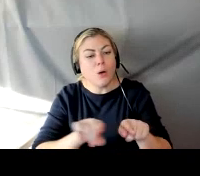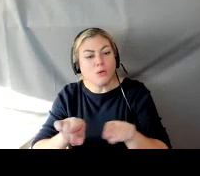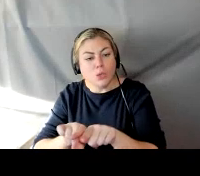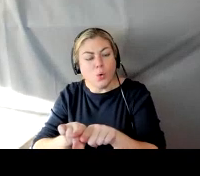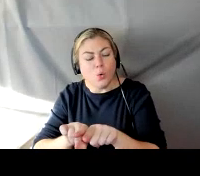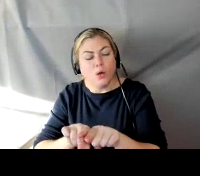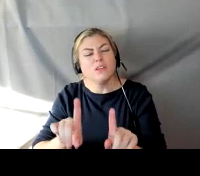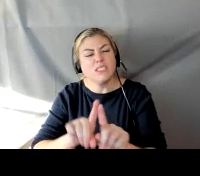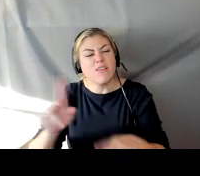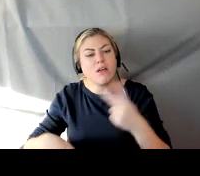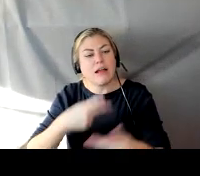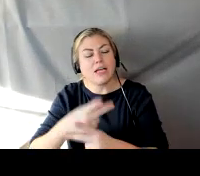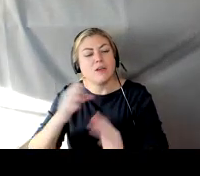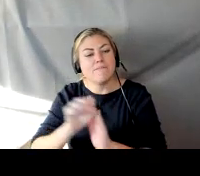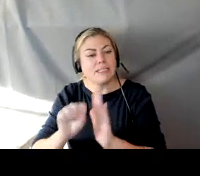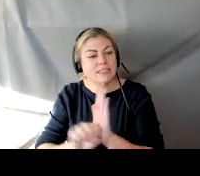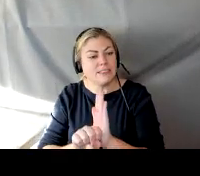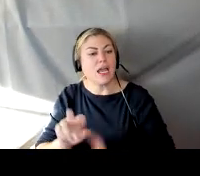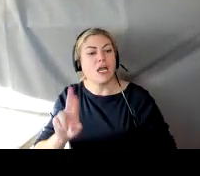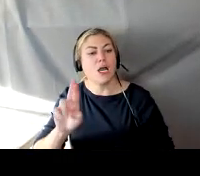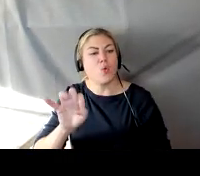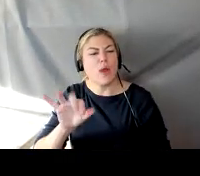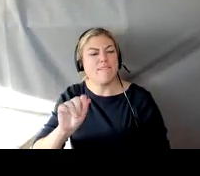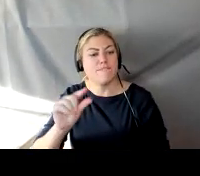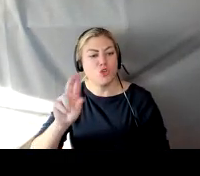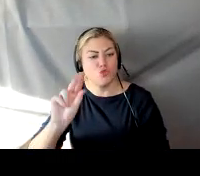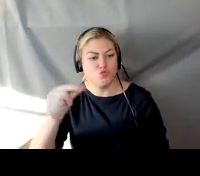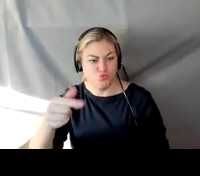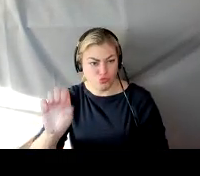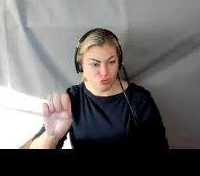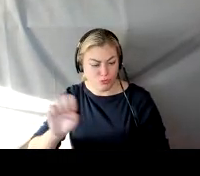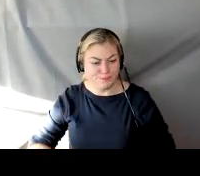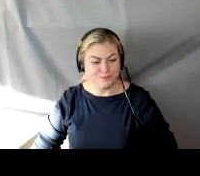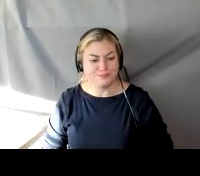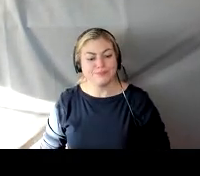We also did some public engagement, more targeted public engagement by